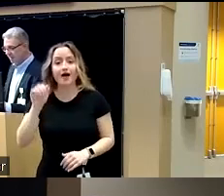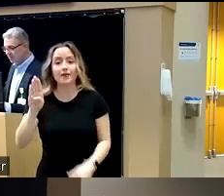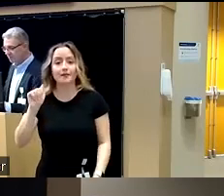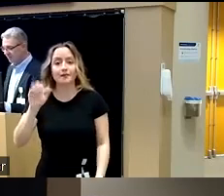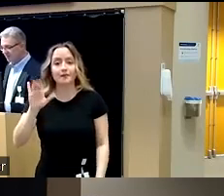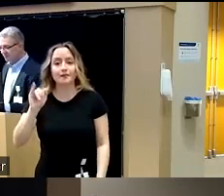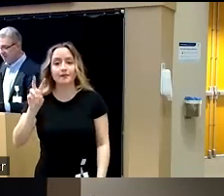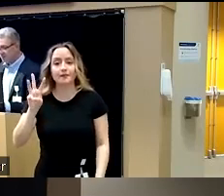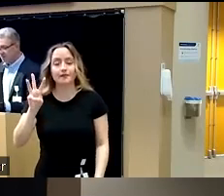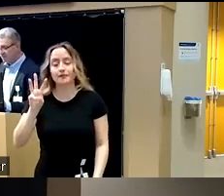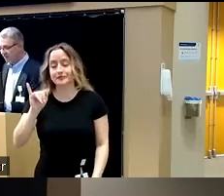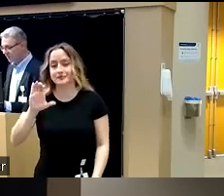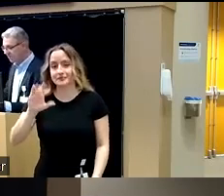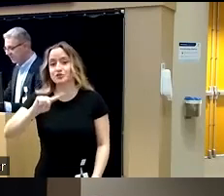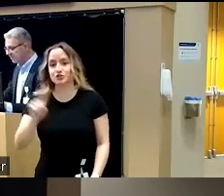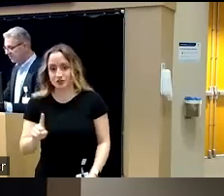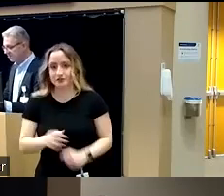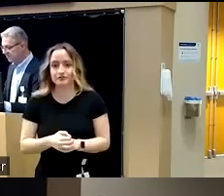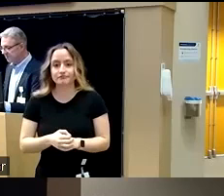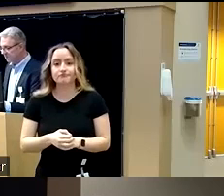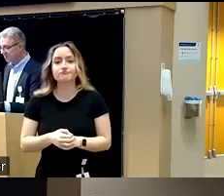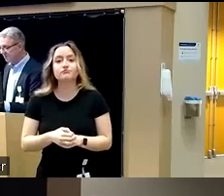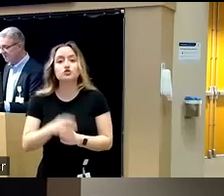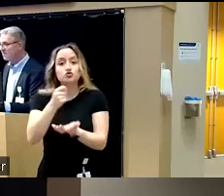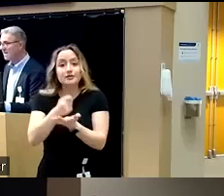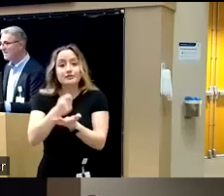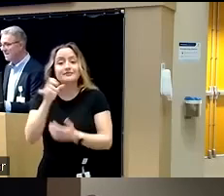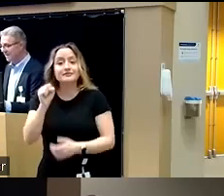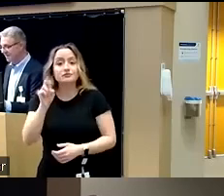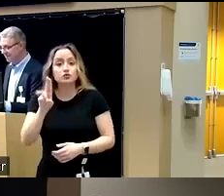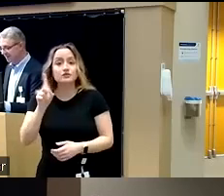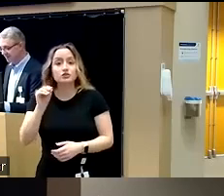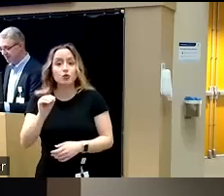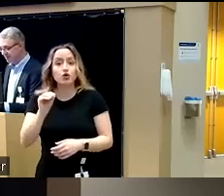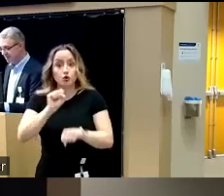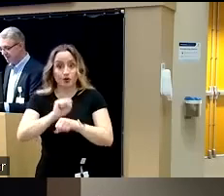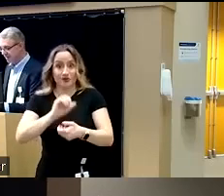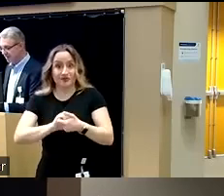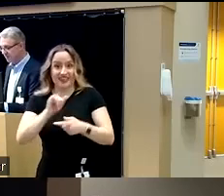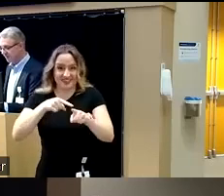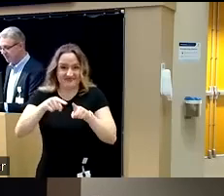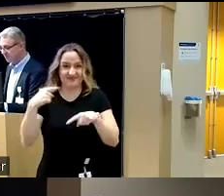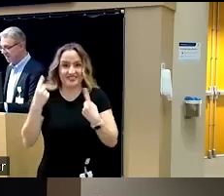Dr beshevitz has specialized in the treatment of substance use disorders since 1986. Dr brucevitz